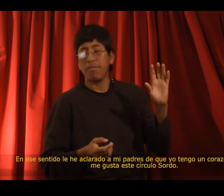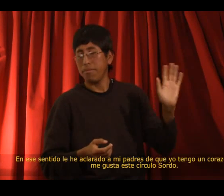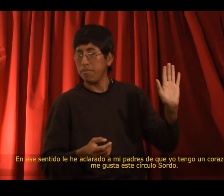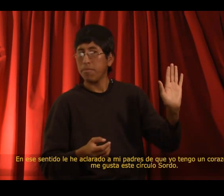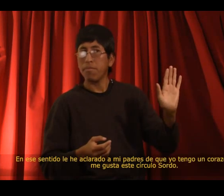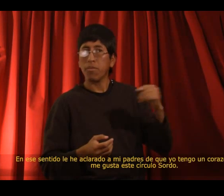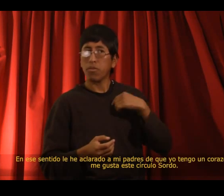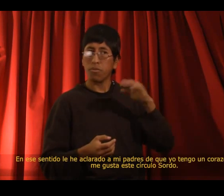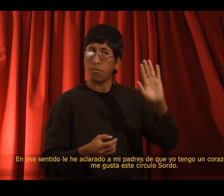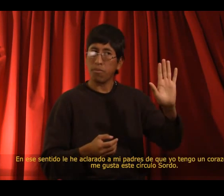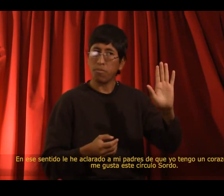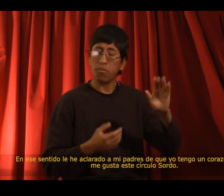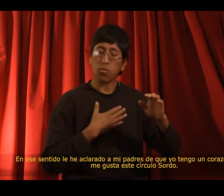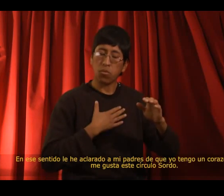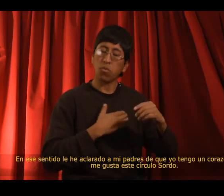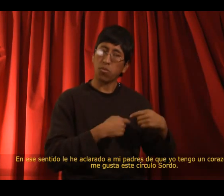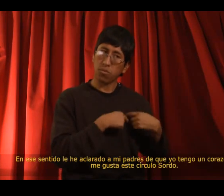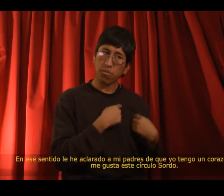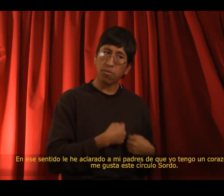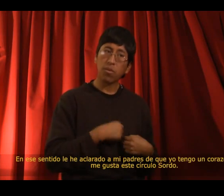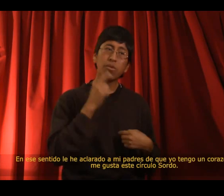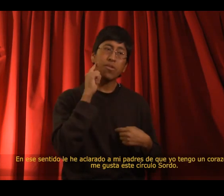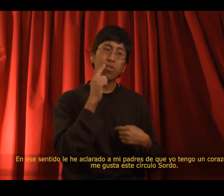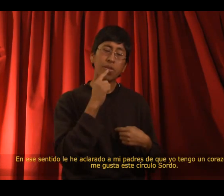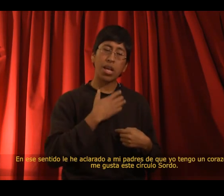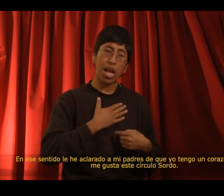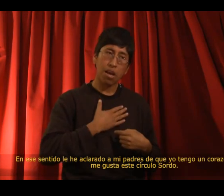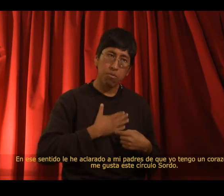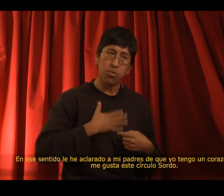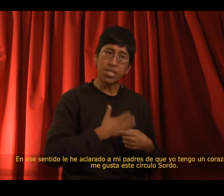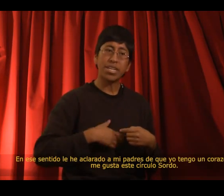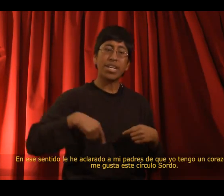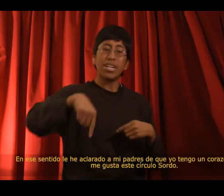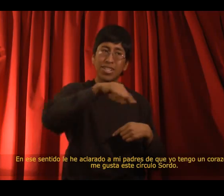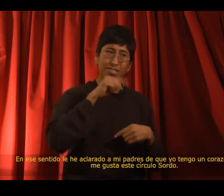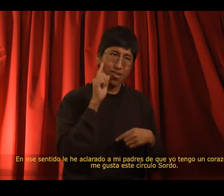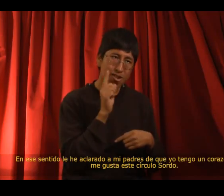For that reason, I told my parents that I had a Deaf heart and that I liked this Deaf circle of people.